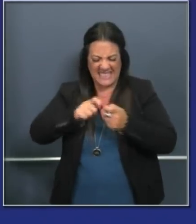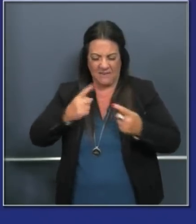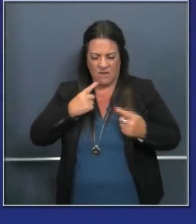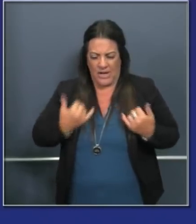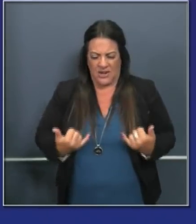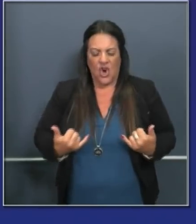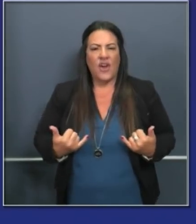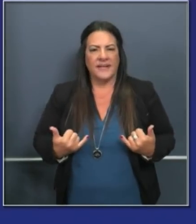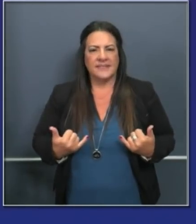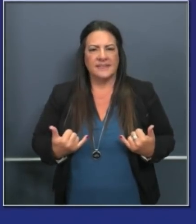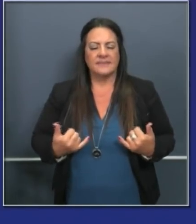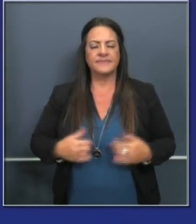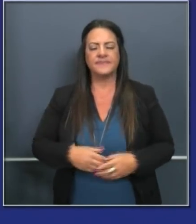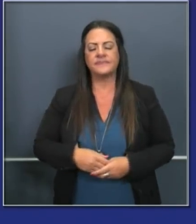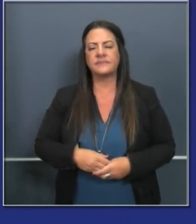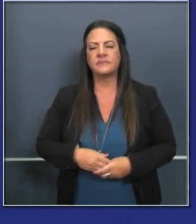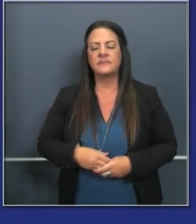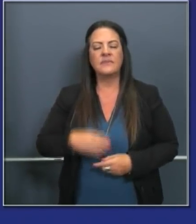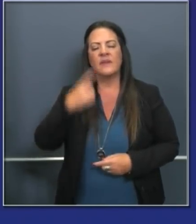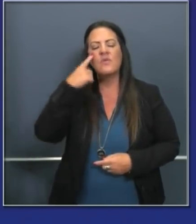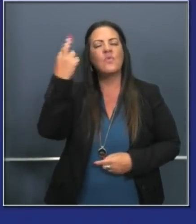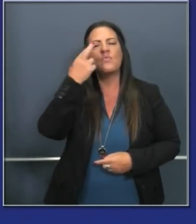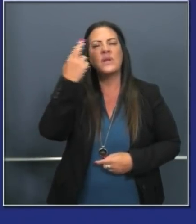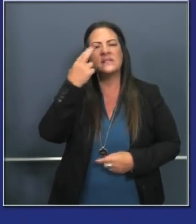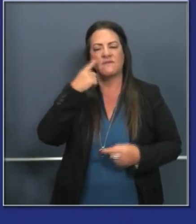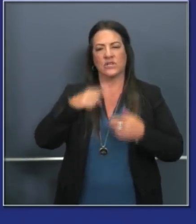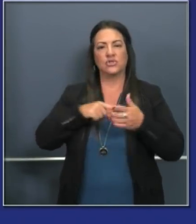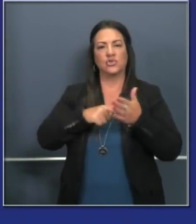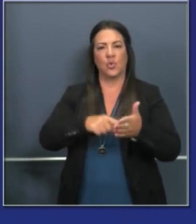MODELING CAPACITY MAKING IT MORE REAL TIME MAKING IT IMPORTANT THAN ANYTHING ELSE